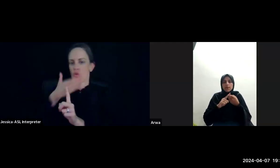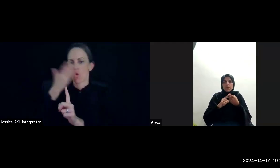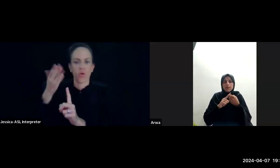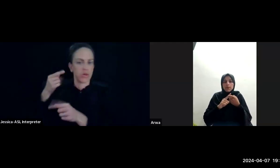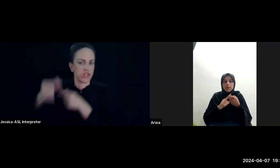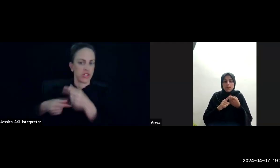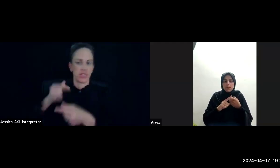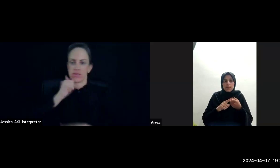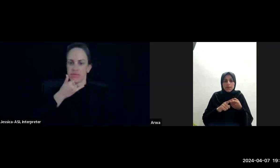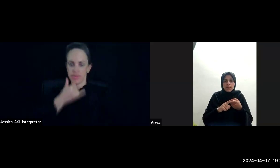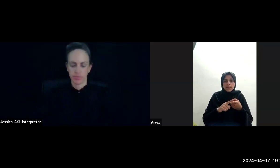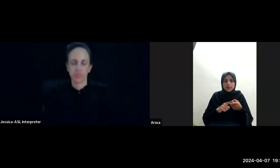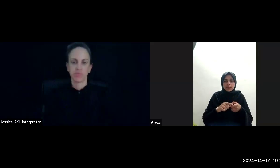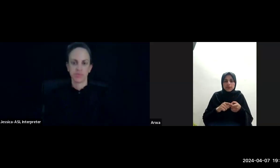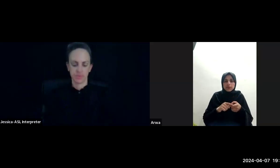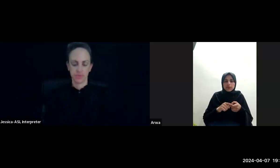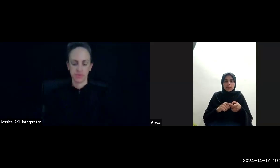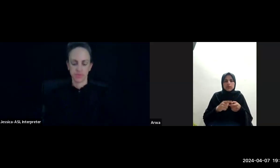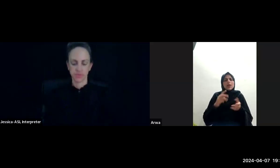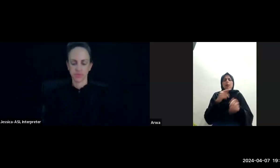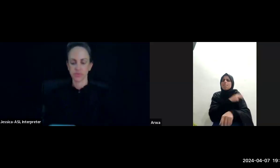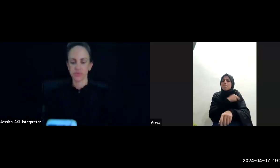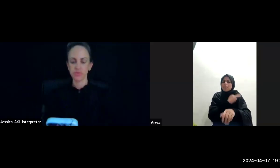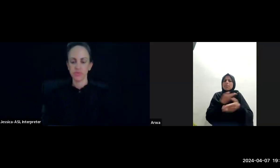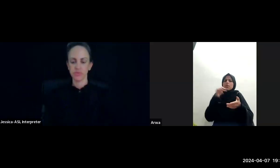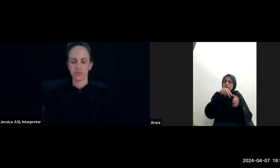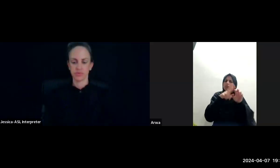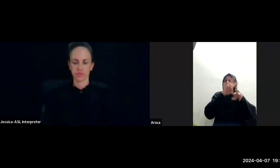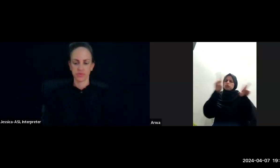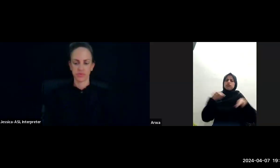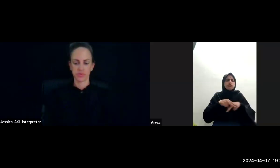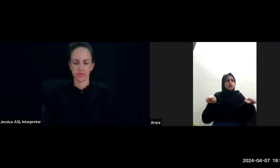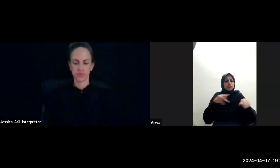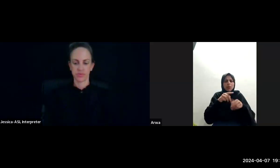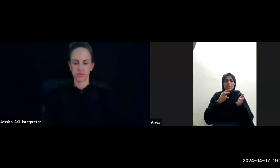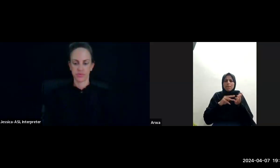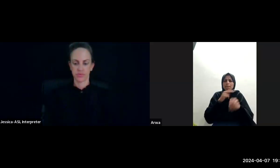You know unlike the way we do medical practice, the the autonomy in the medical practice is with